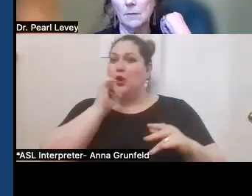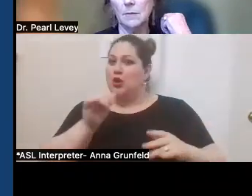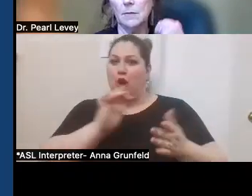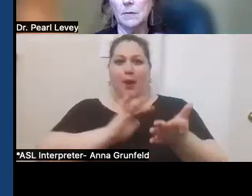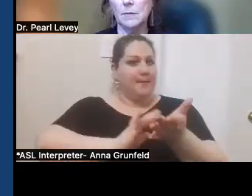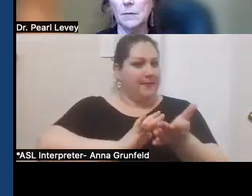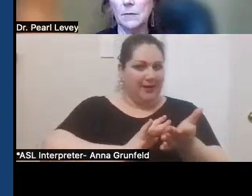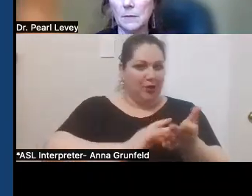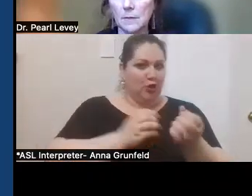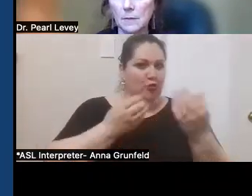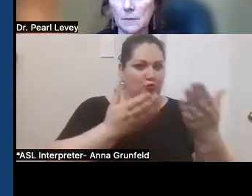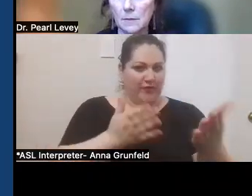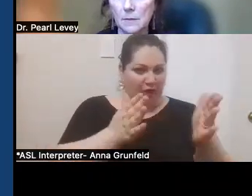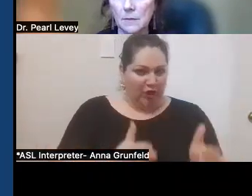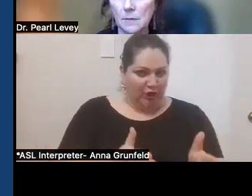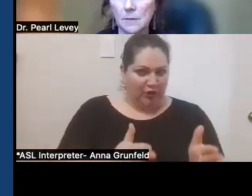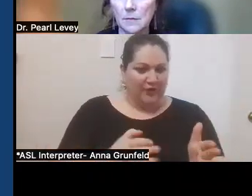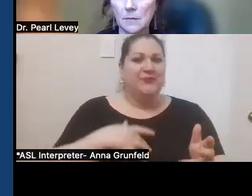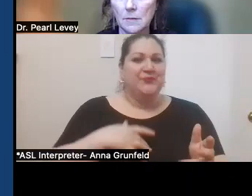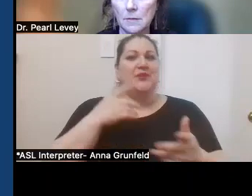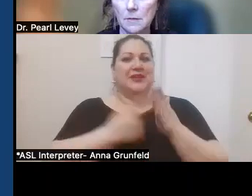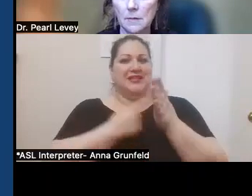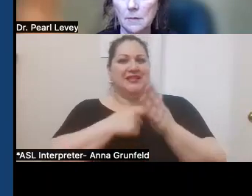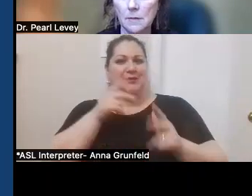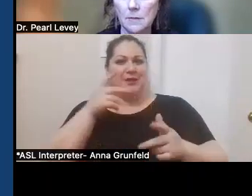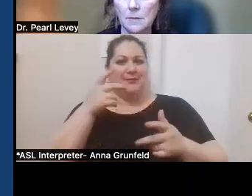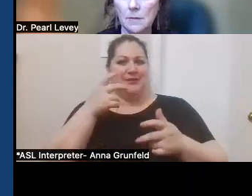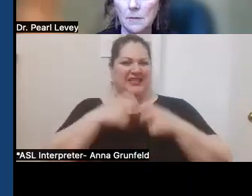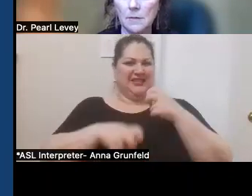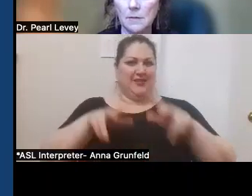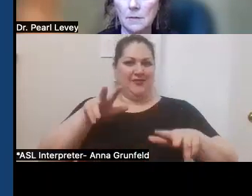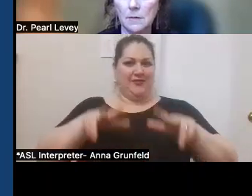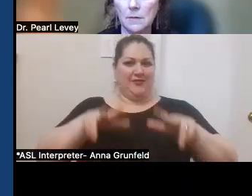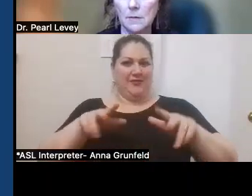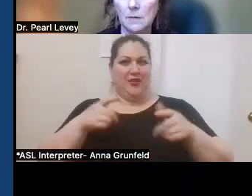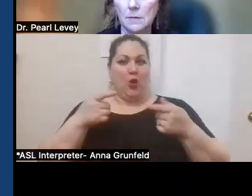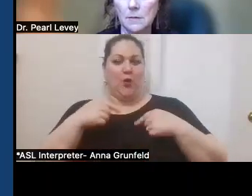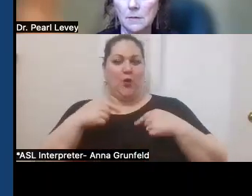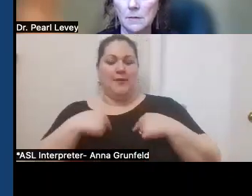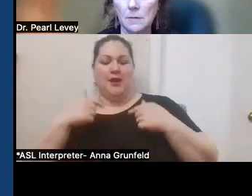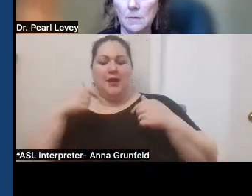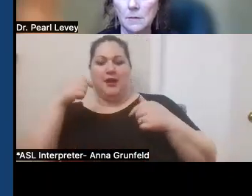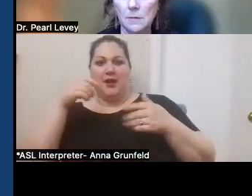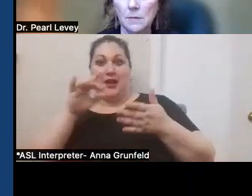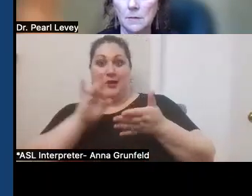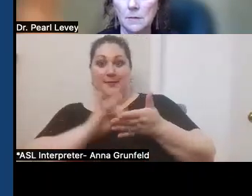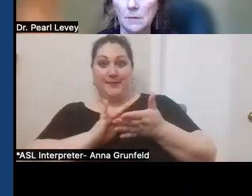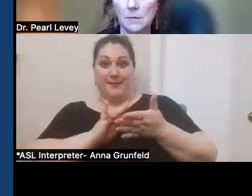They can be a little bit gray in terms of when they slip into medical support and so on,